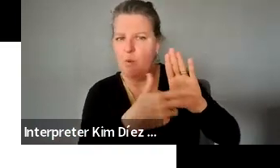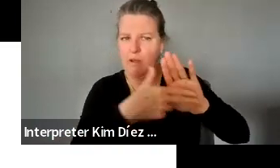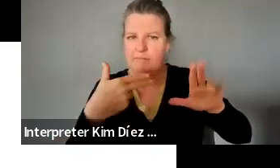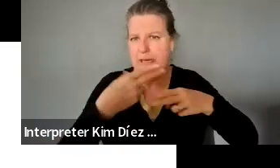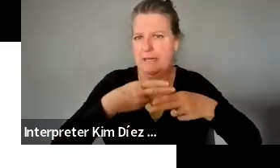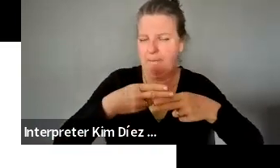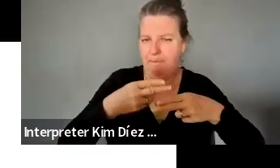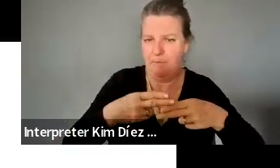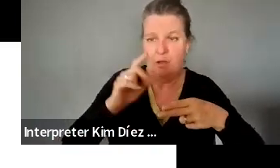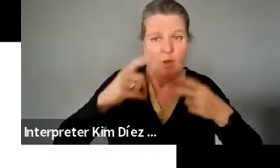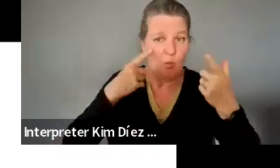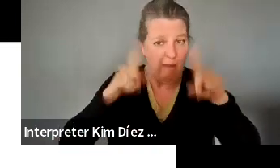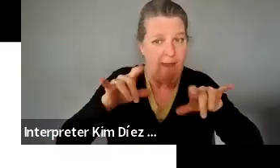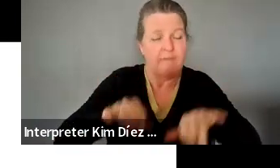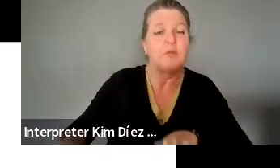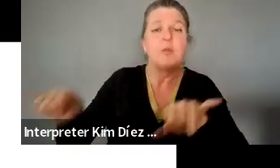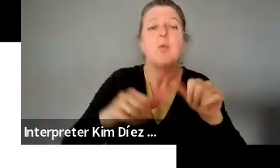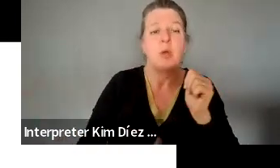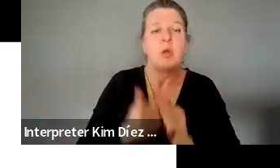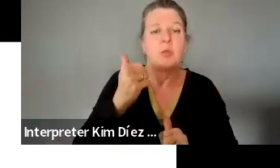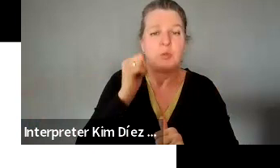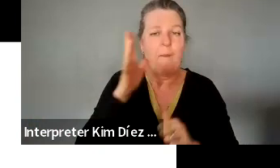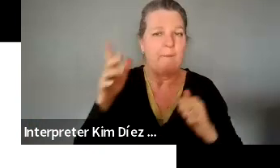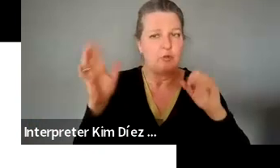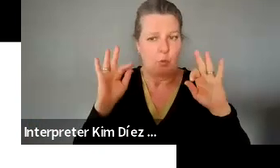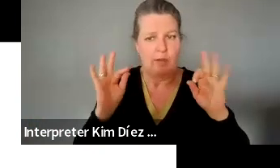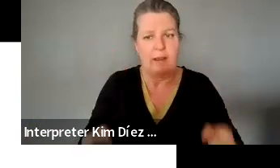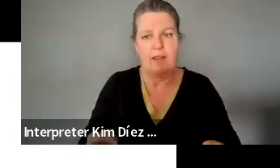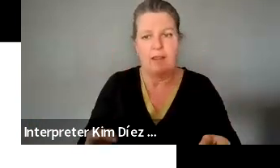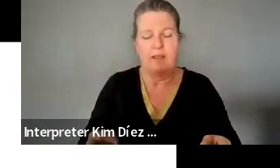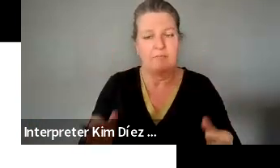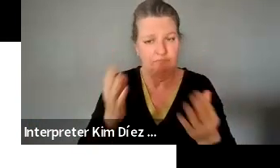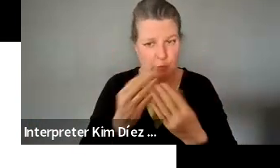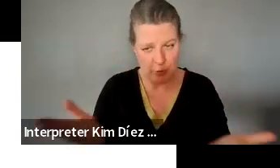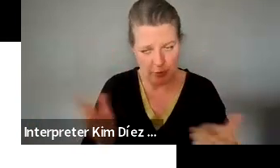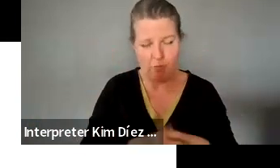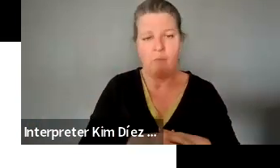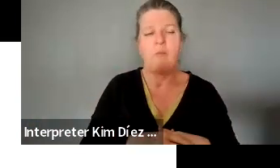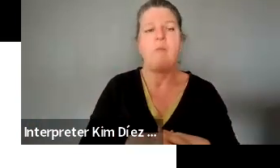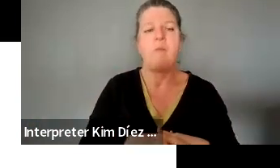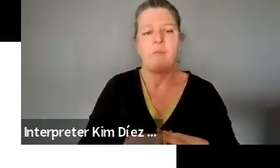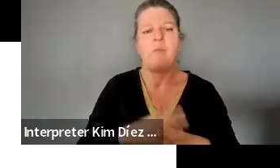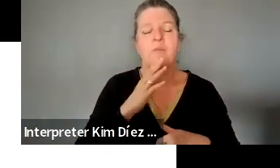so majority's gonna rule on this vote. So I just kind of wanna say that. We're gonna definitely just kind of go with